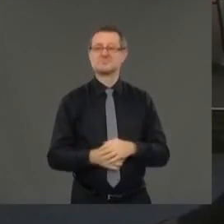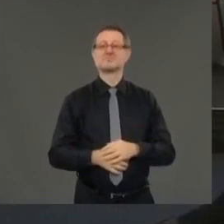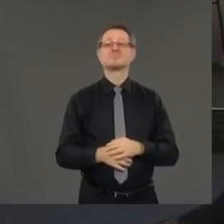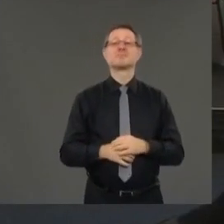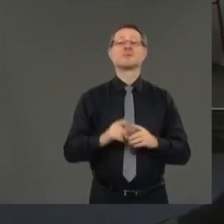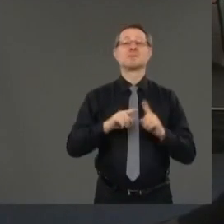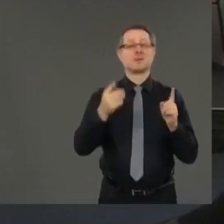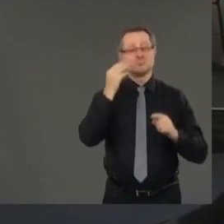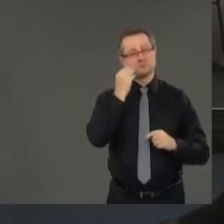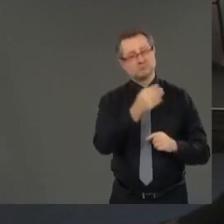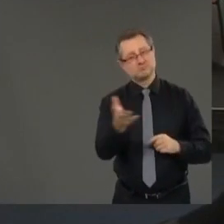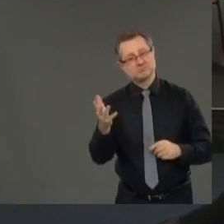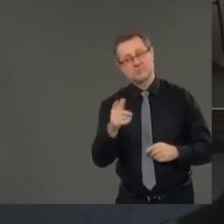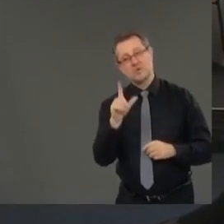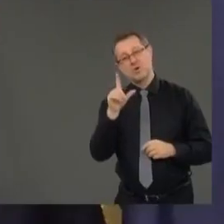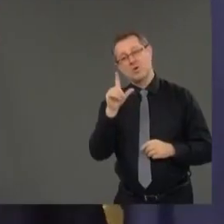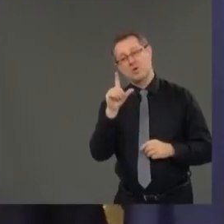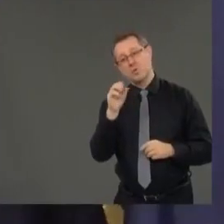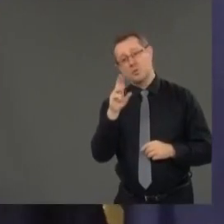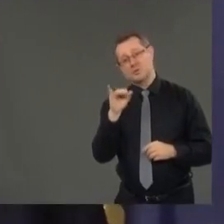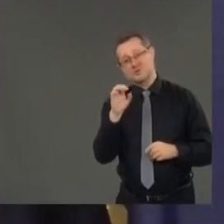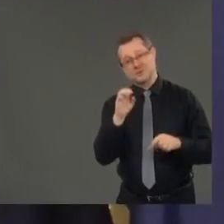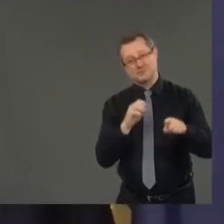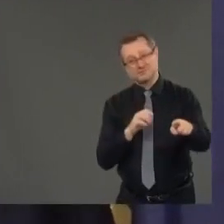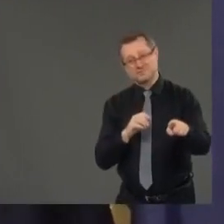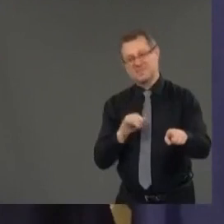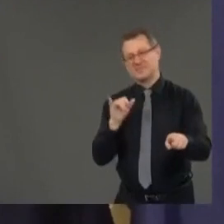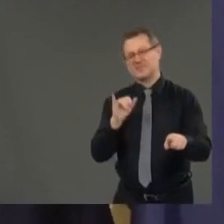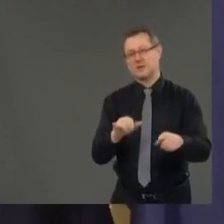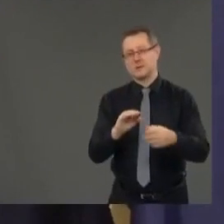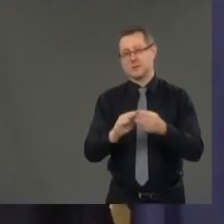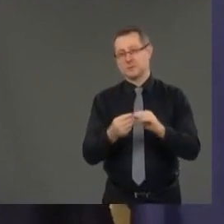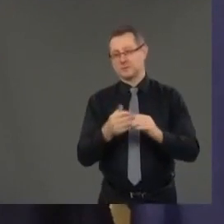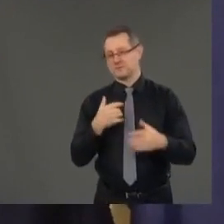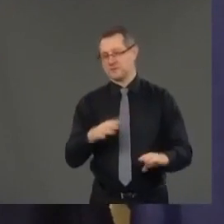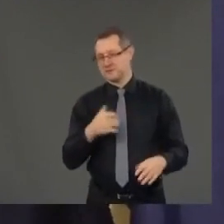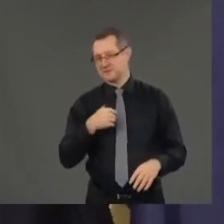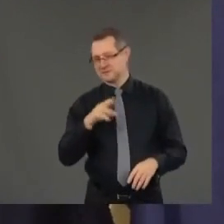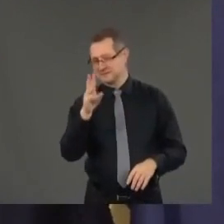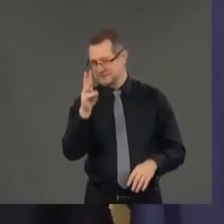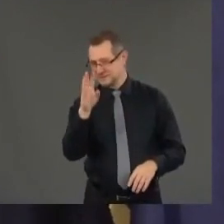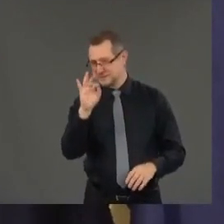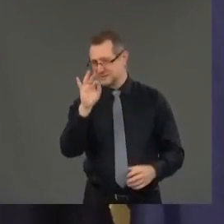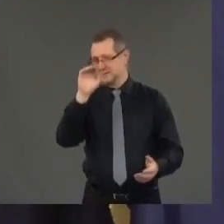LABS HERE IN THE STATE THAT ARE DOING THAT KIND OF TESTING. I MEAN, THOSE ARE YOUR